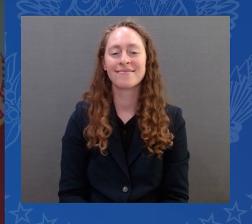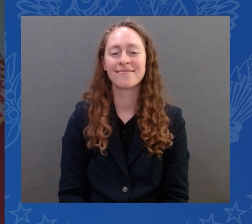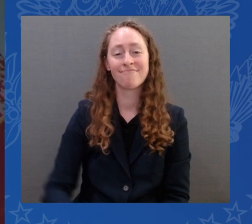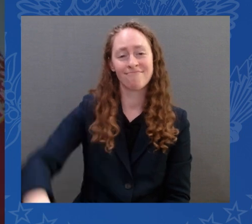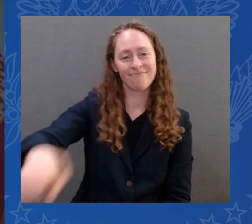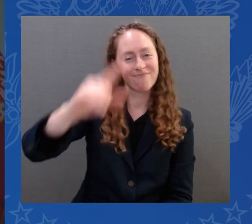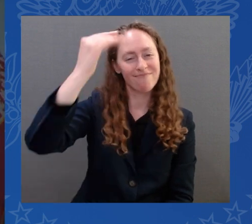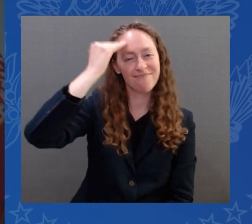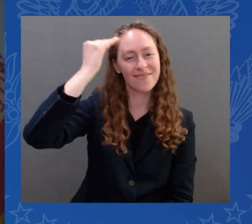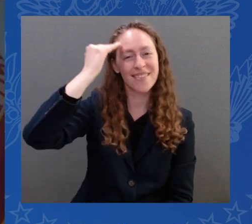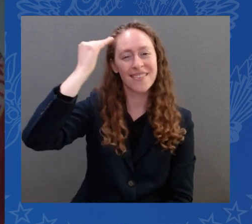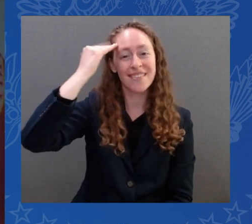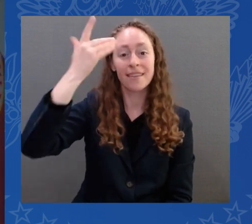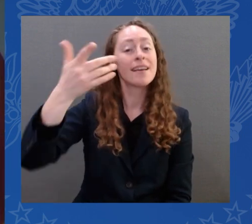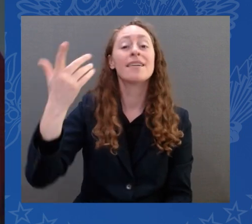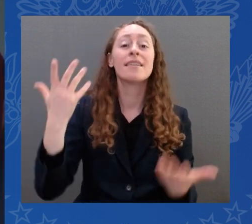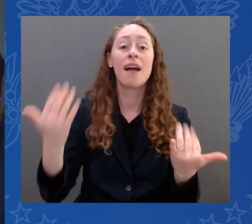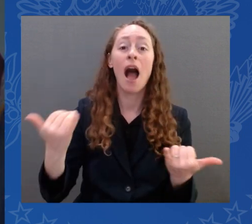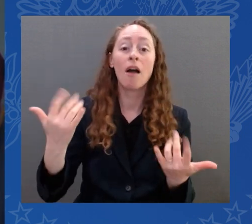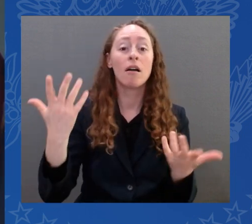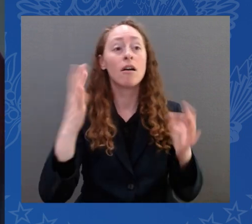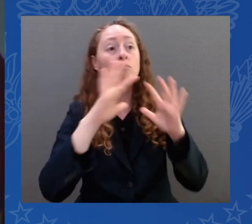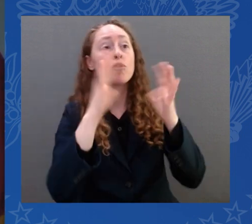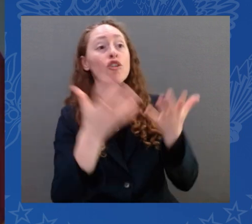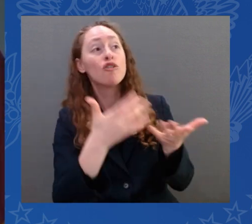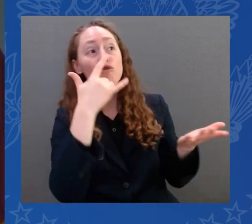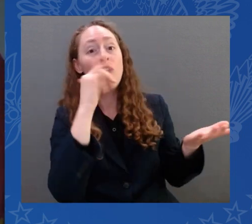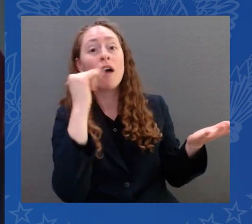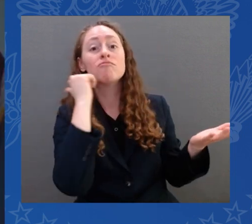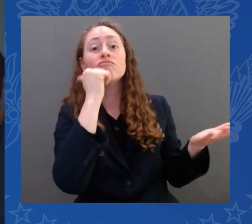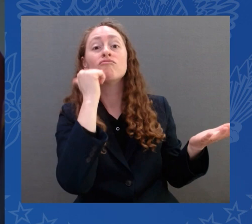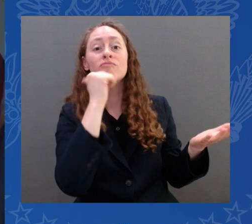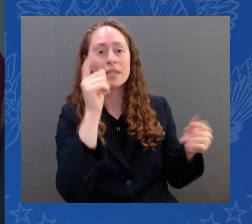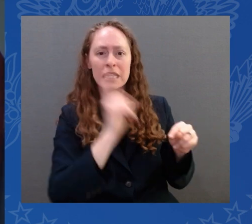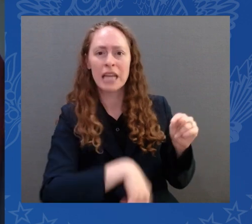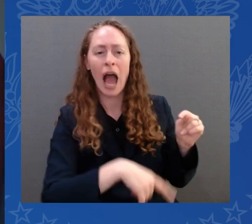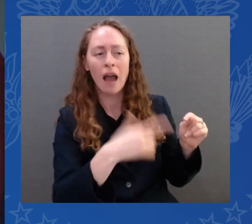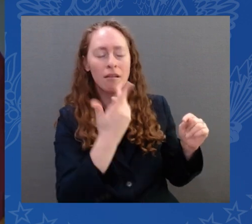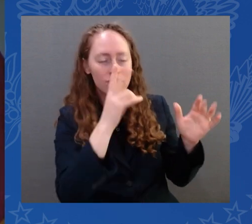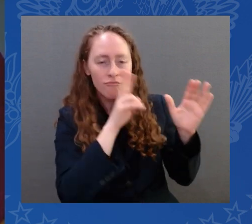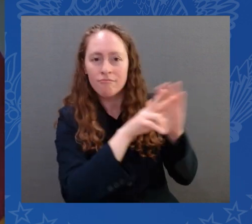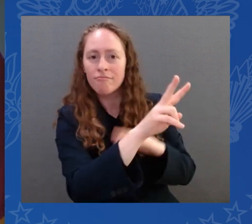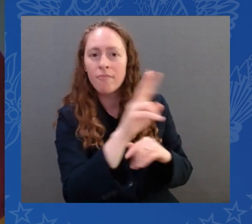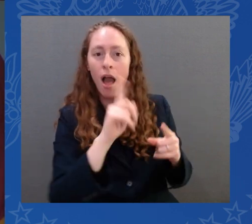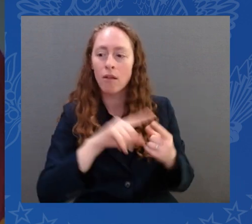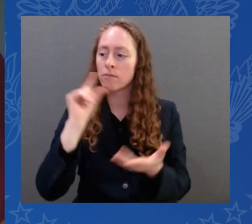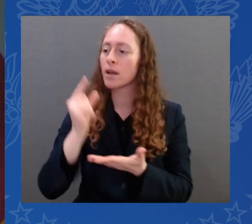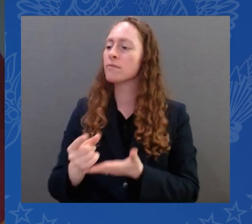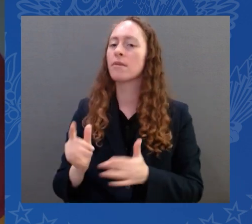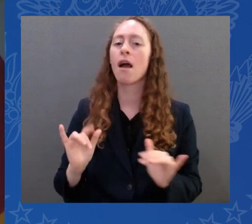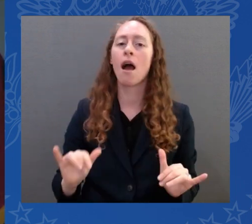It's already been formed for you. But you must change it. No officer knows the range of challenges